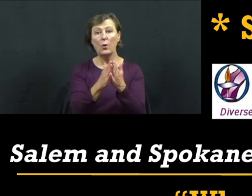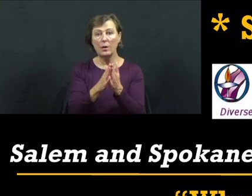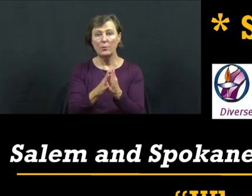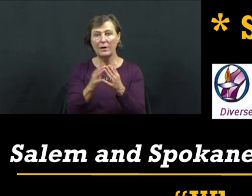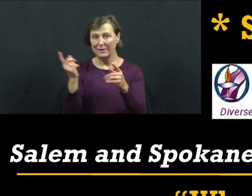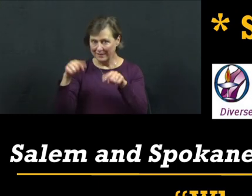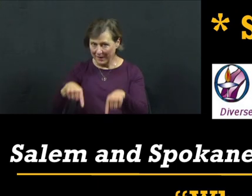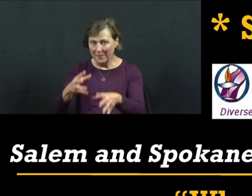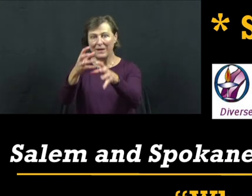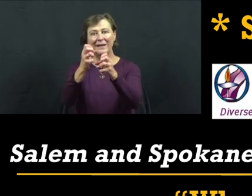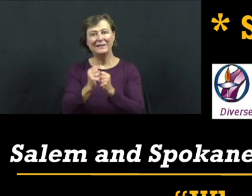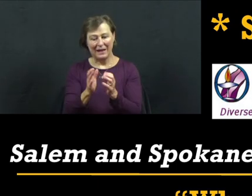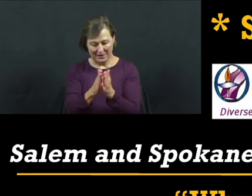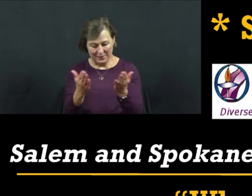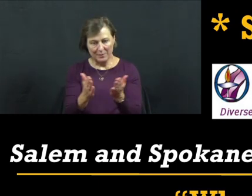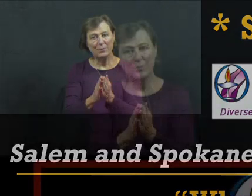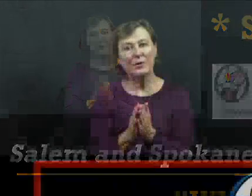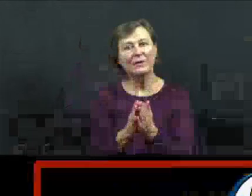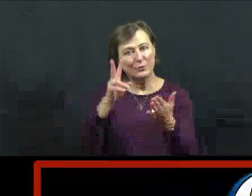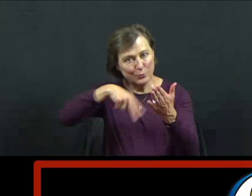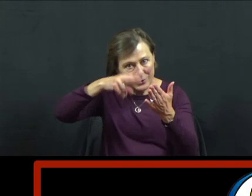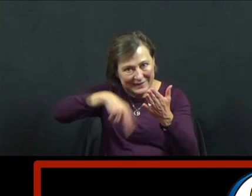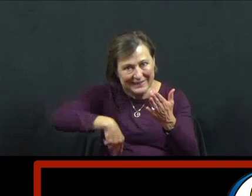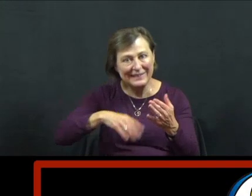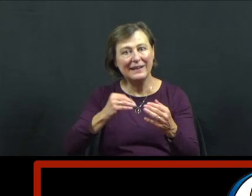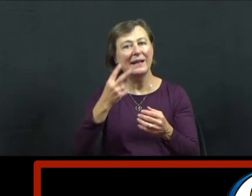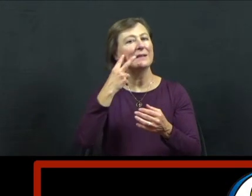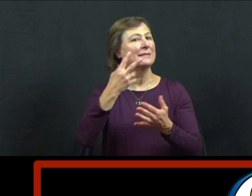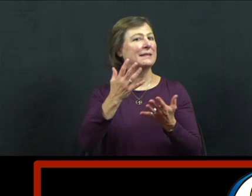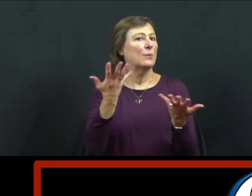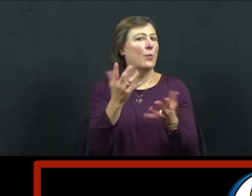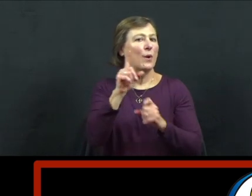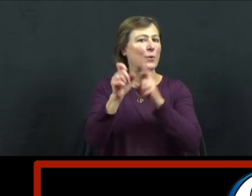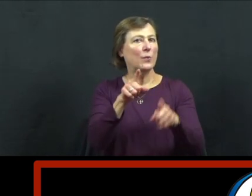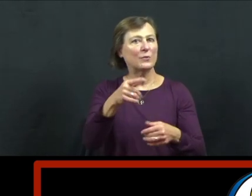questions you have. This is an exciting opportunity to join